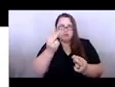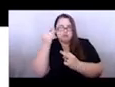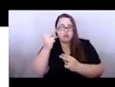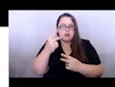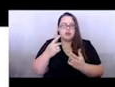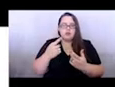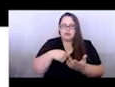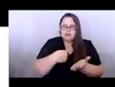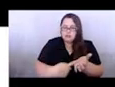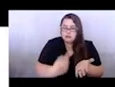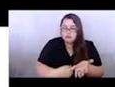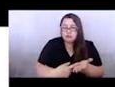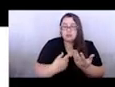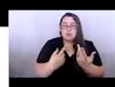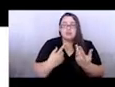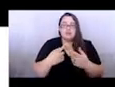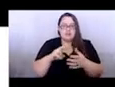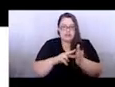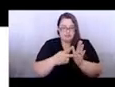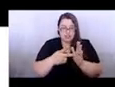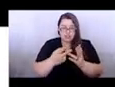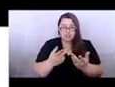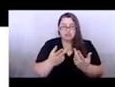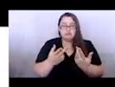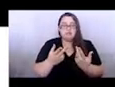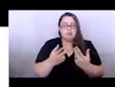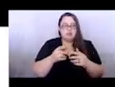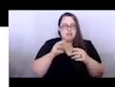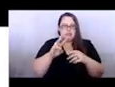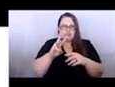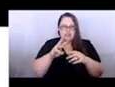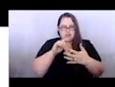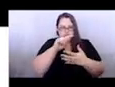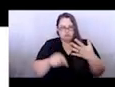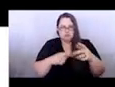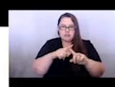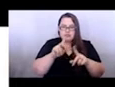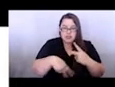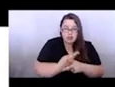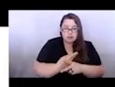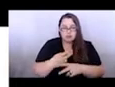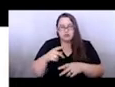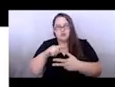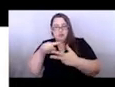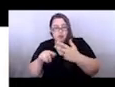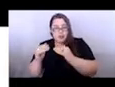the six types of boundaries, the levels of boundaries, what you've been familiar or unfamiliar with, and if you can identify